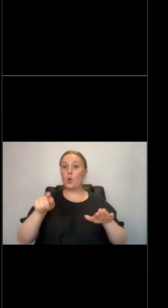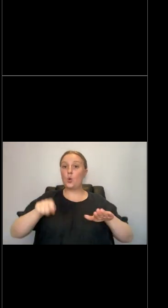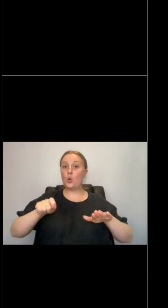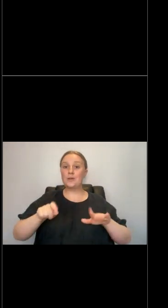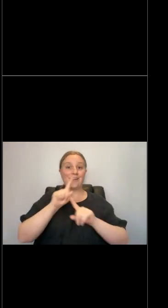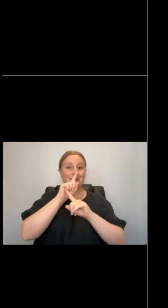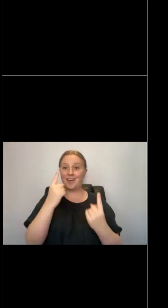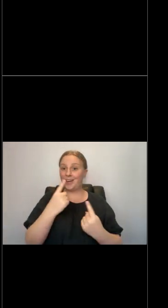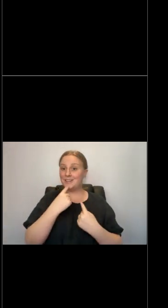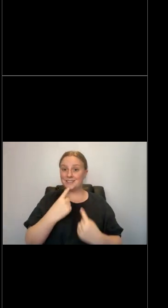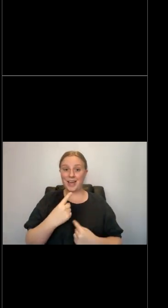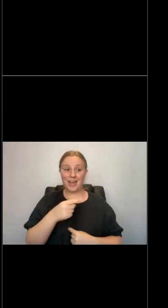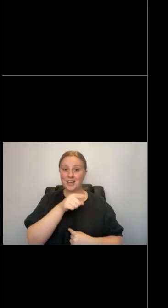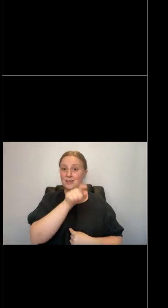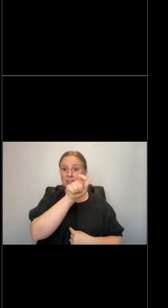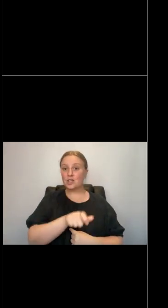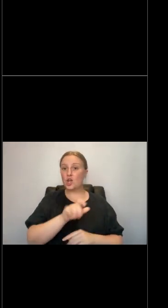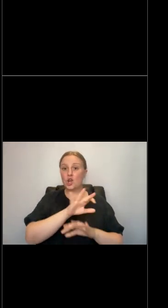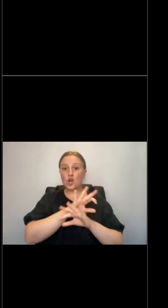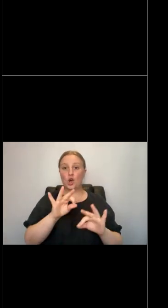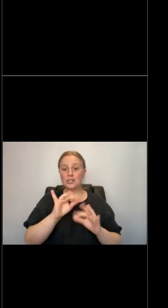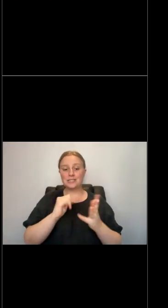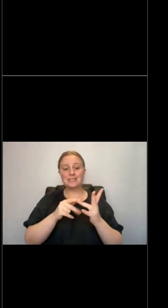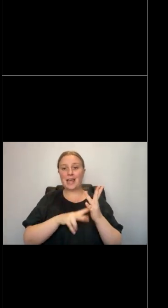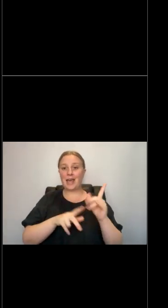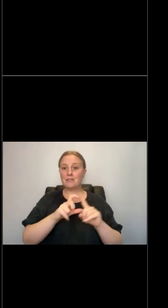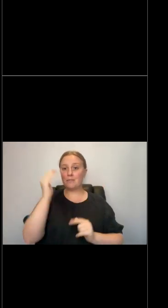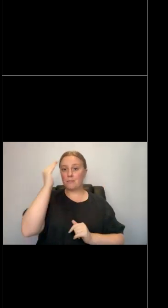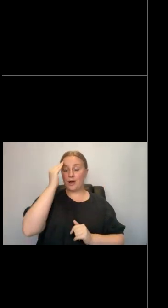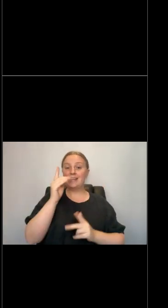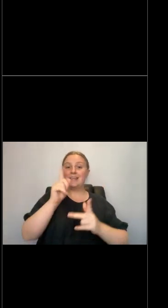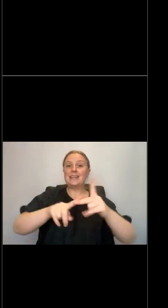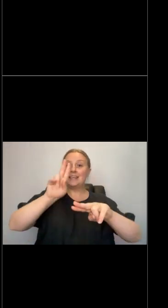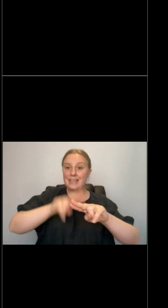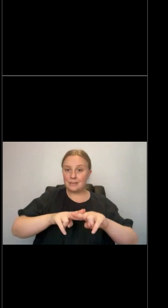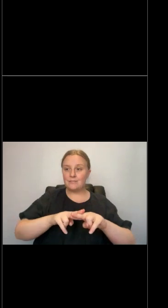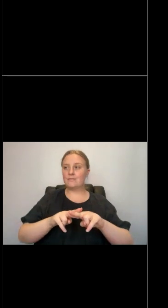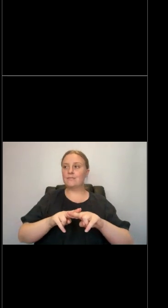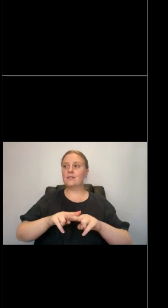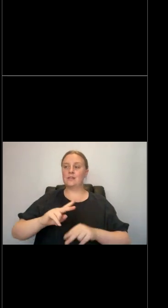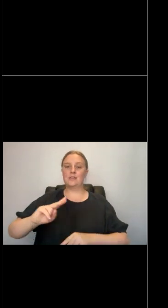there is a substantial dispute of fact. Now, as I